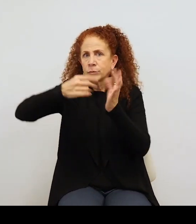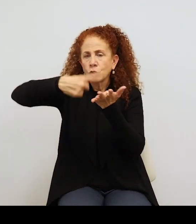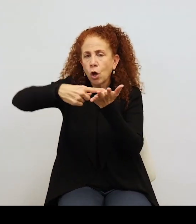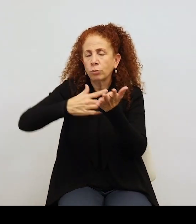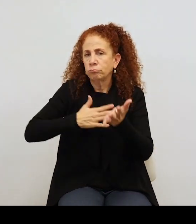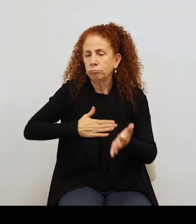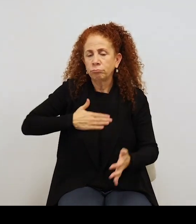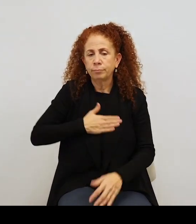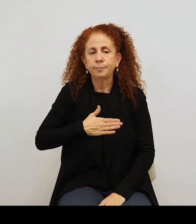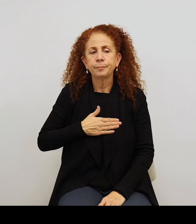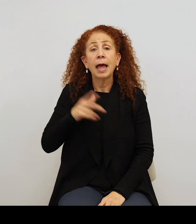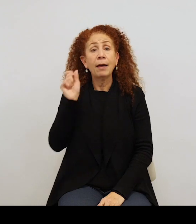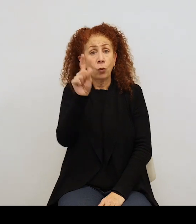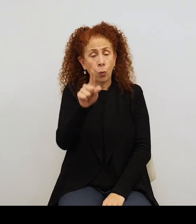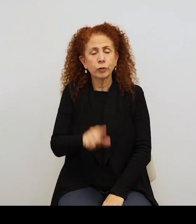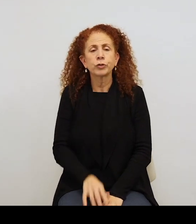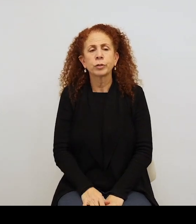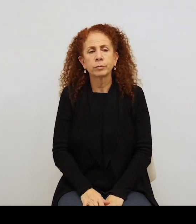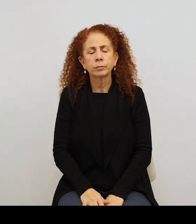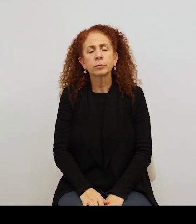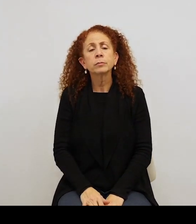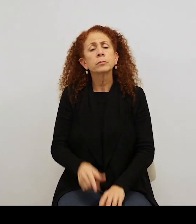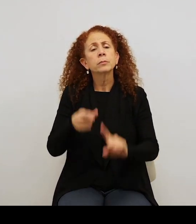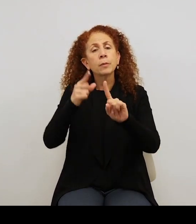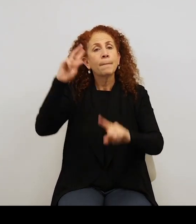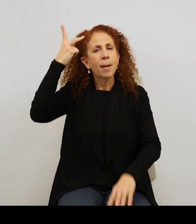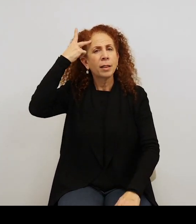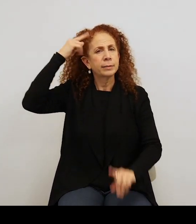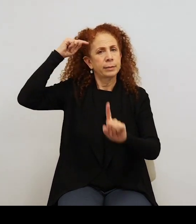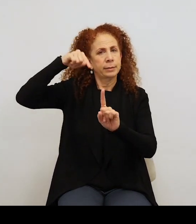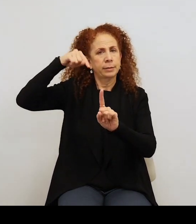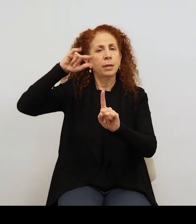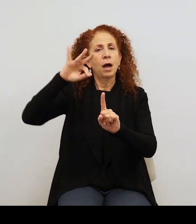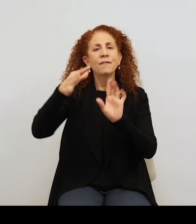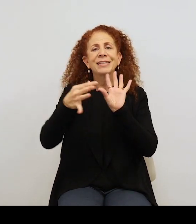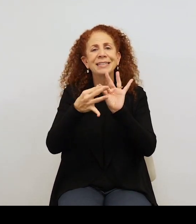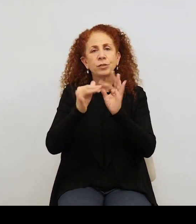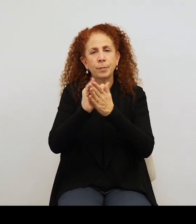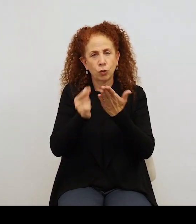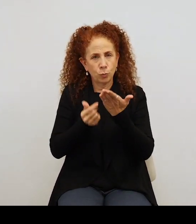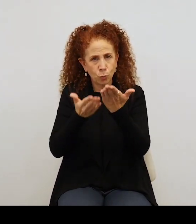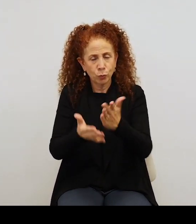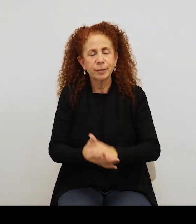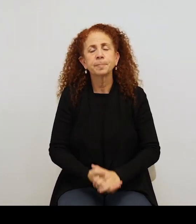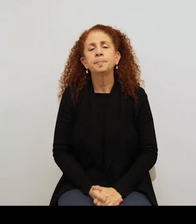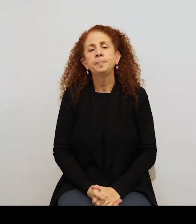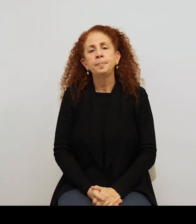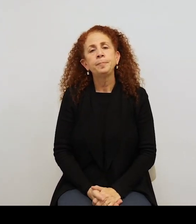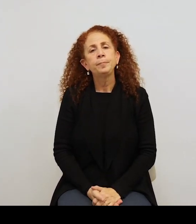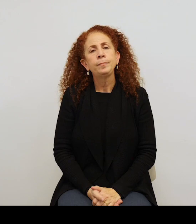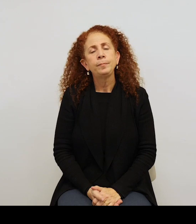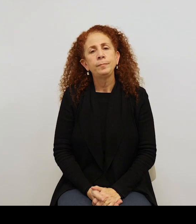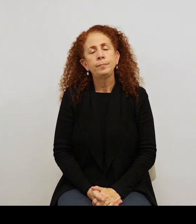I have a question that's kind of, I guess, more about the politics of the kinship that you're proposing.